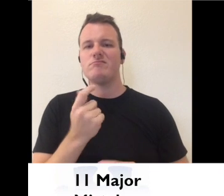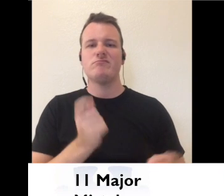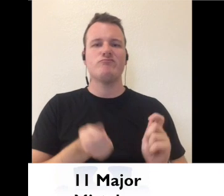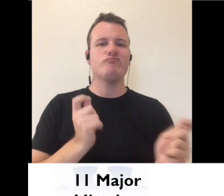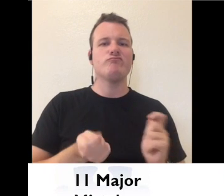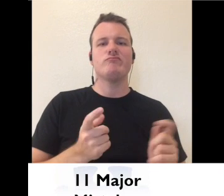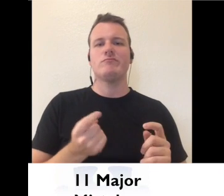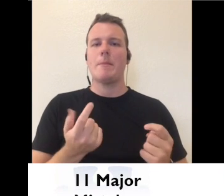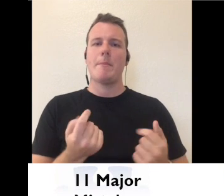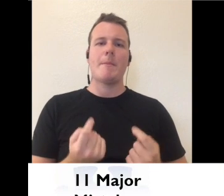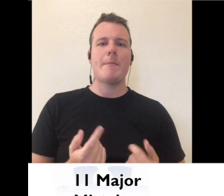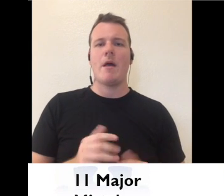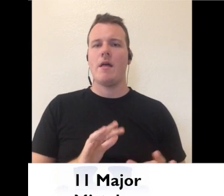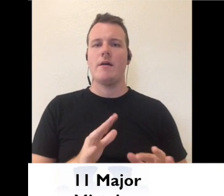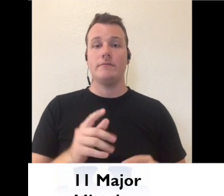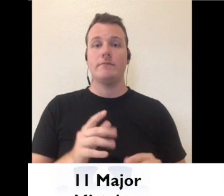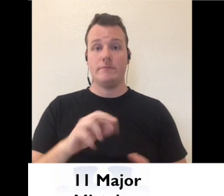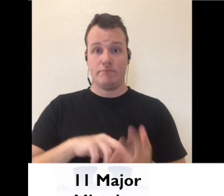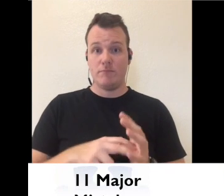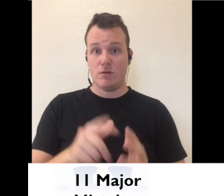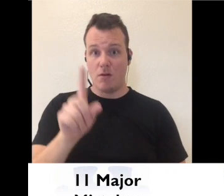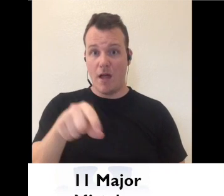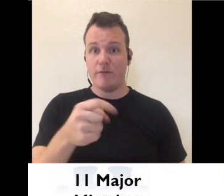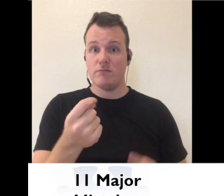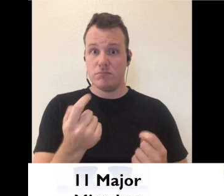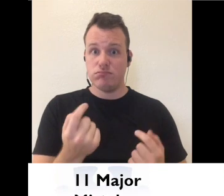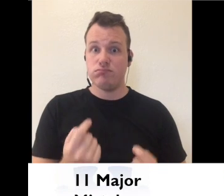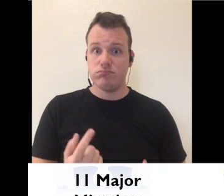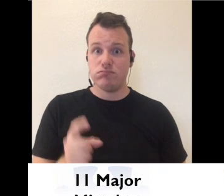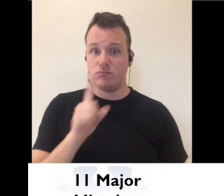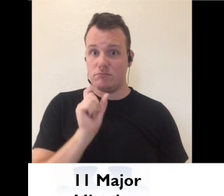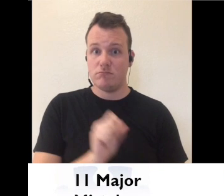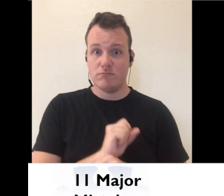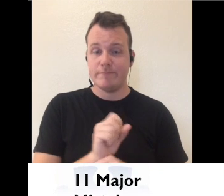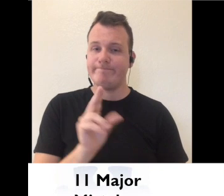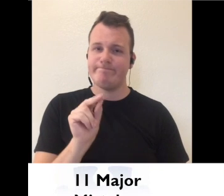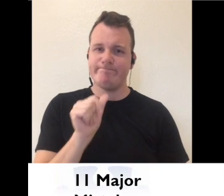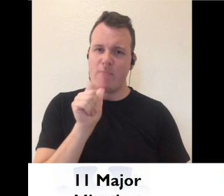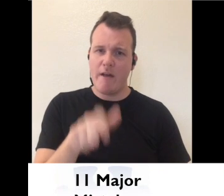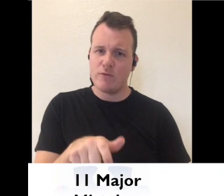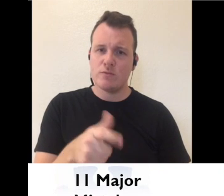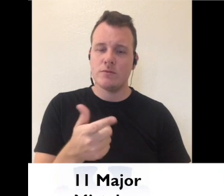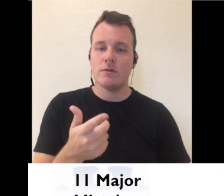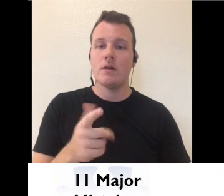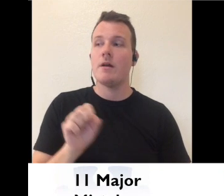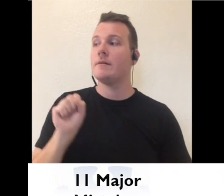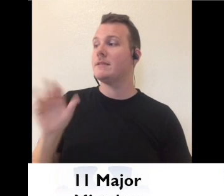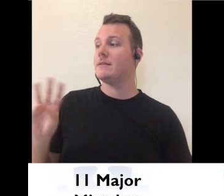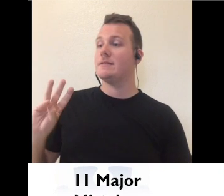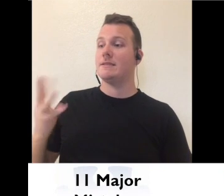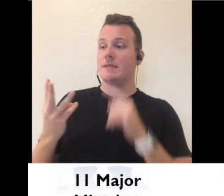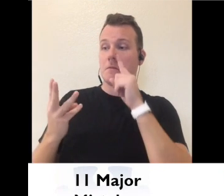and this isn't any good, and that's kind of good, it doesn't mean you have to change everything in your plan. So you may want to send it to the sixth one, and that's-